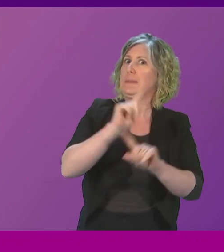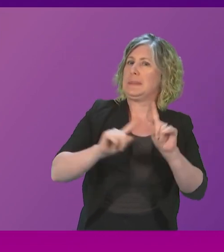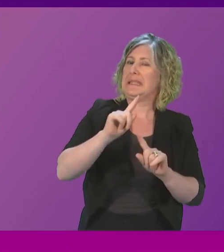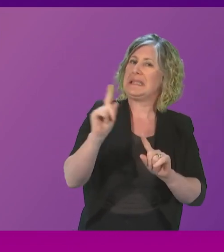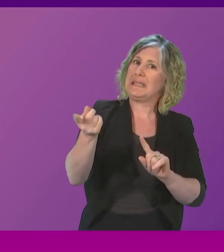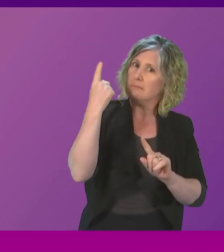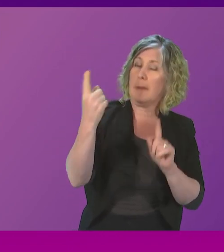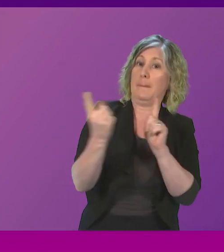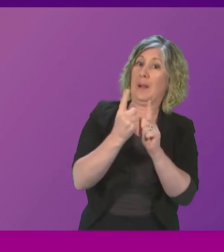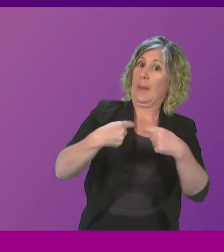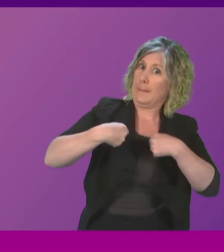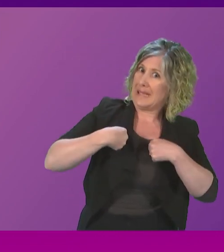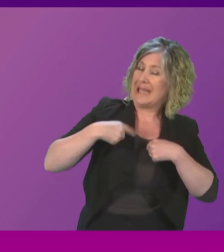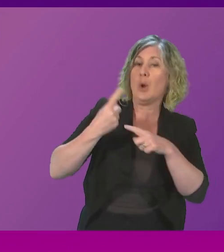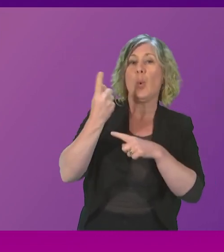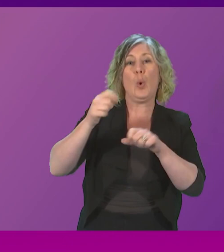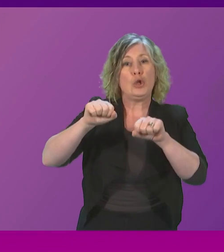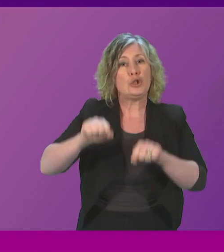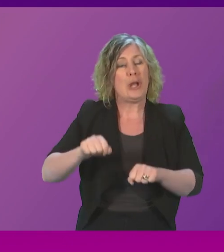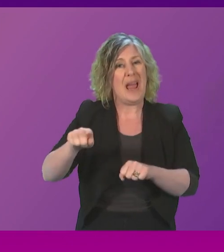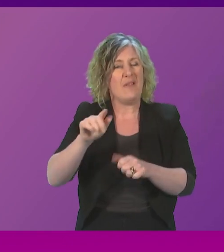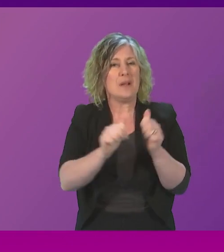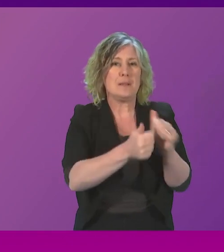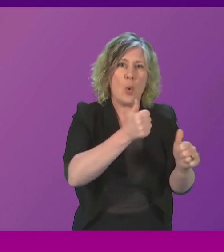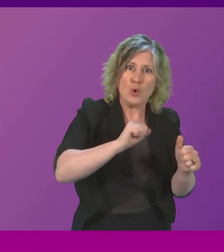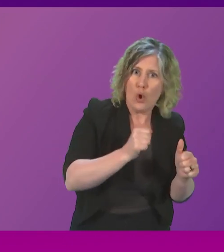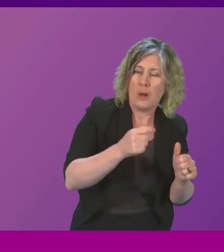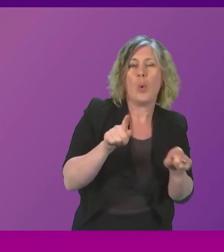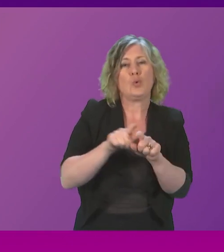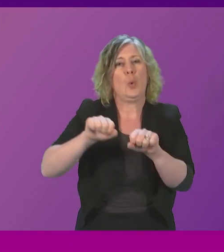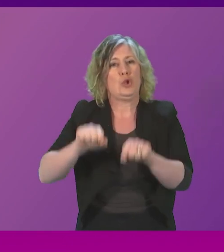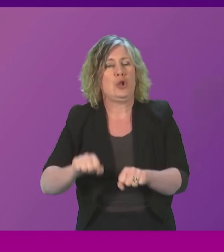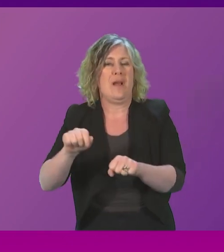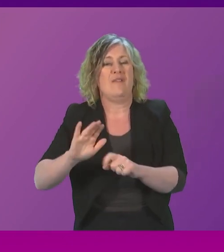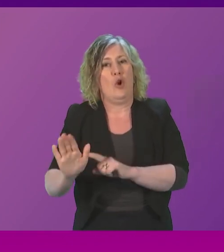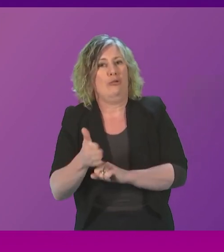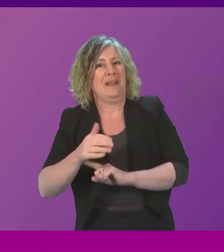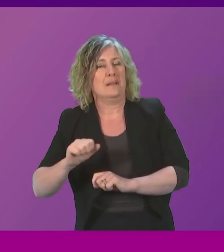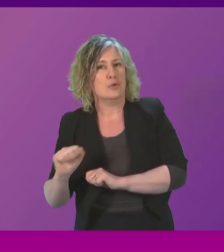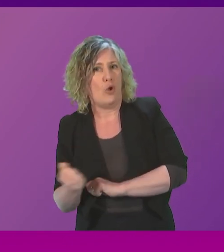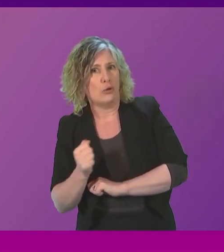of sportscotland and Cricket Scotland to discuss the woeful lack of progress and to find a